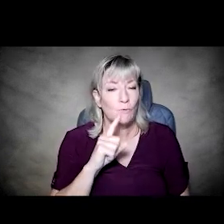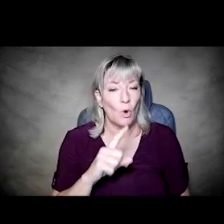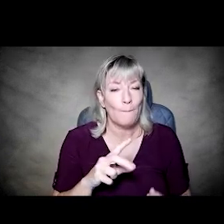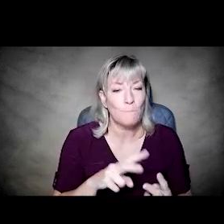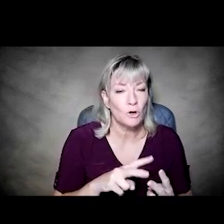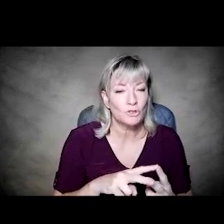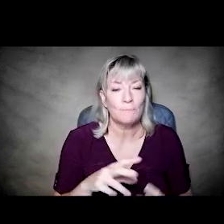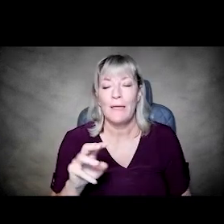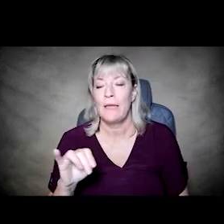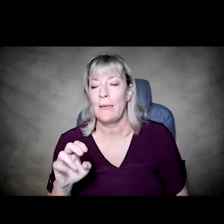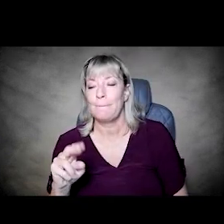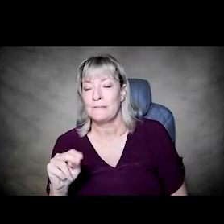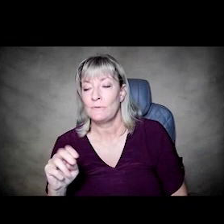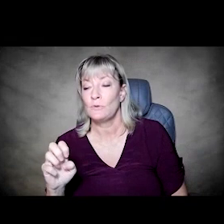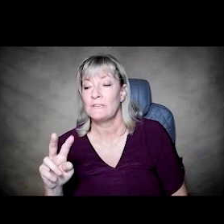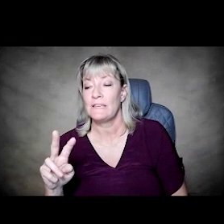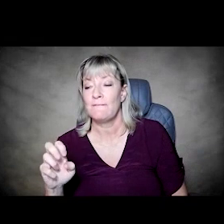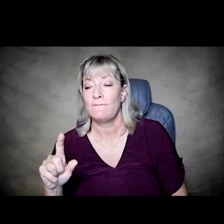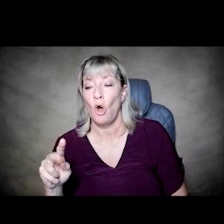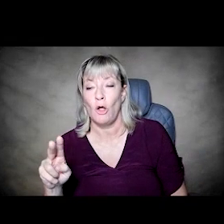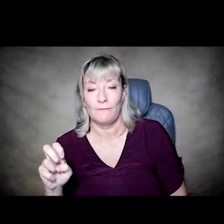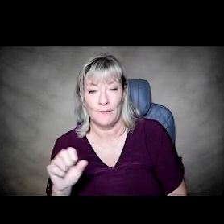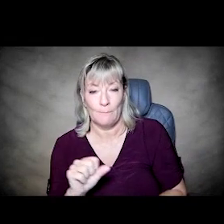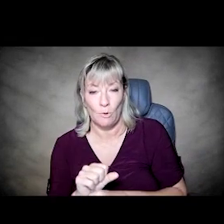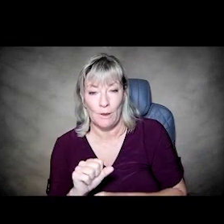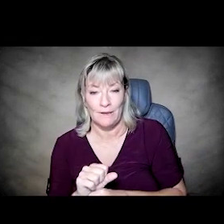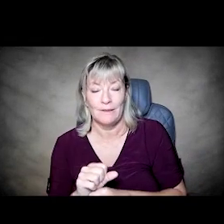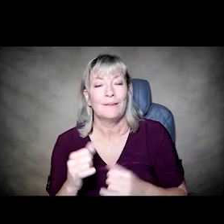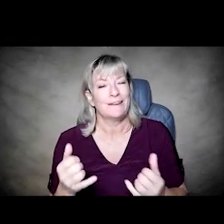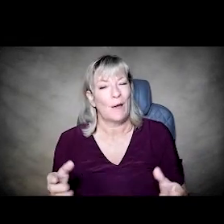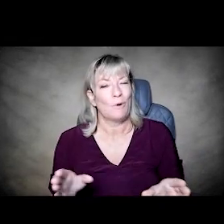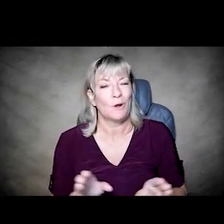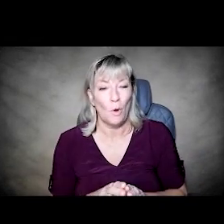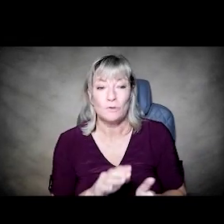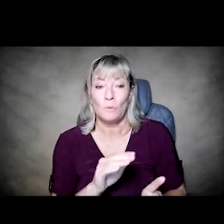and Minnesota’s Evolve Employment. As we close I want to remind you that